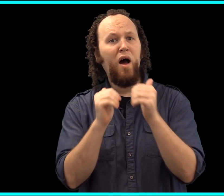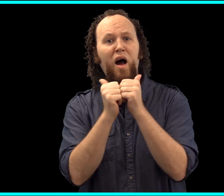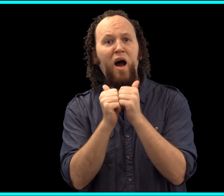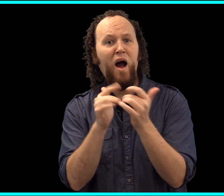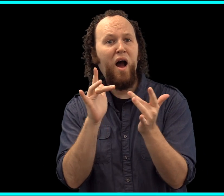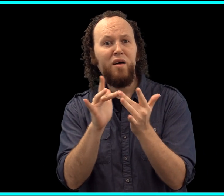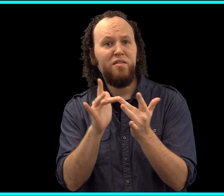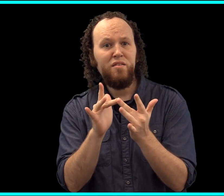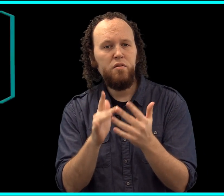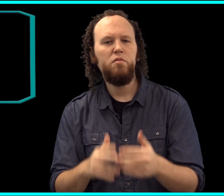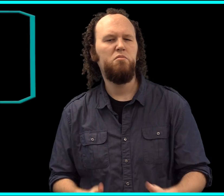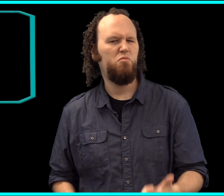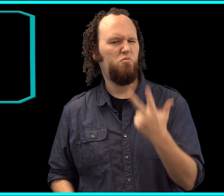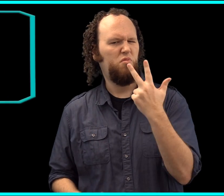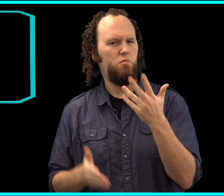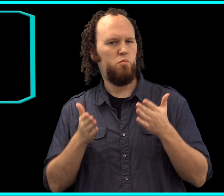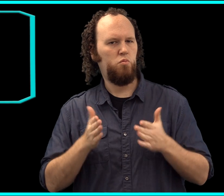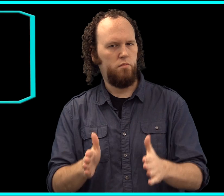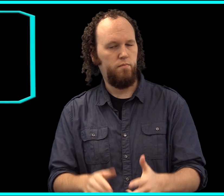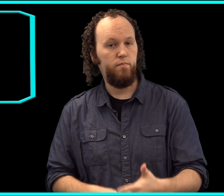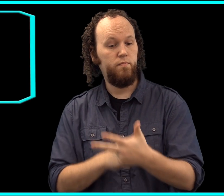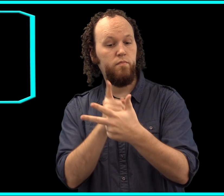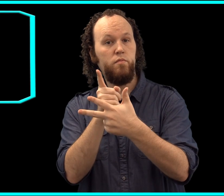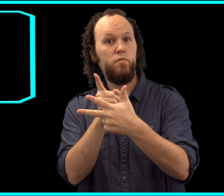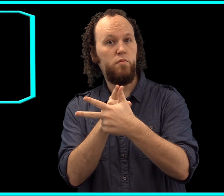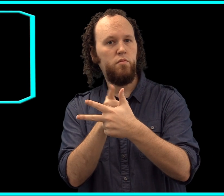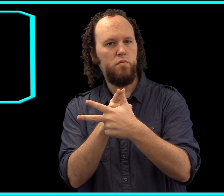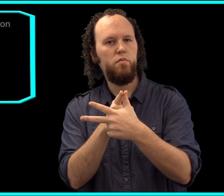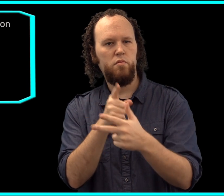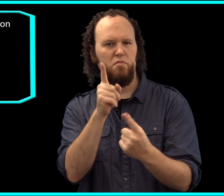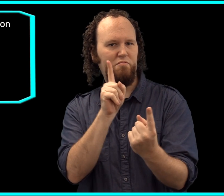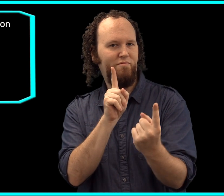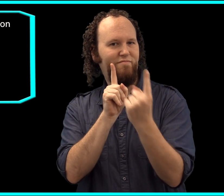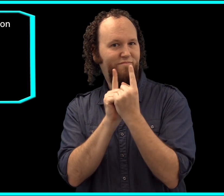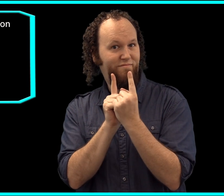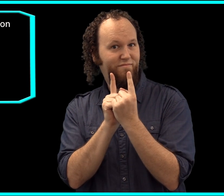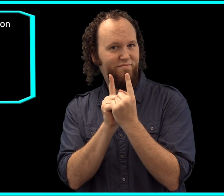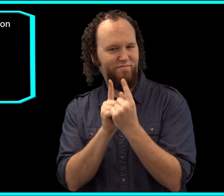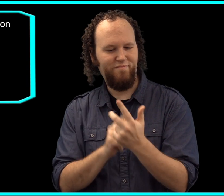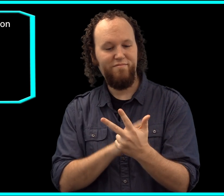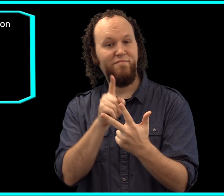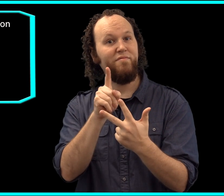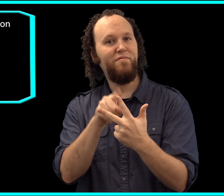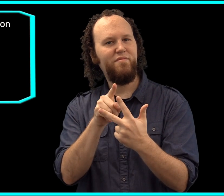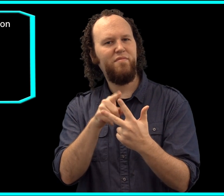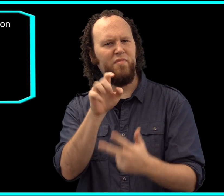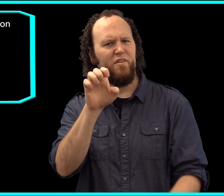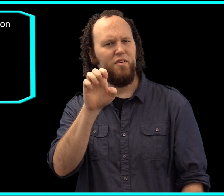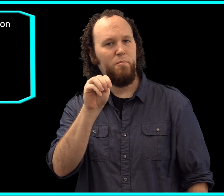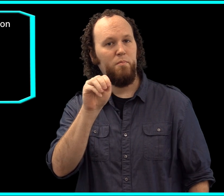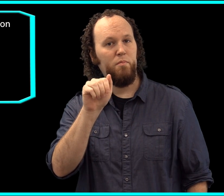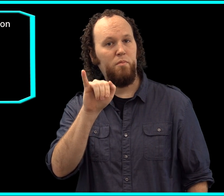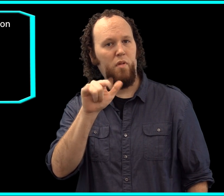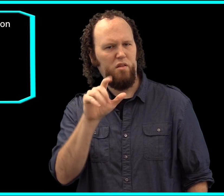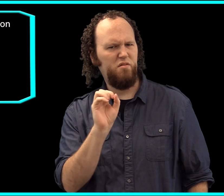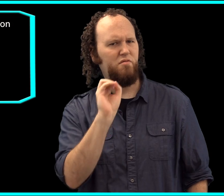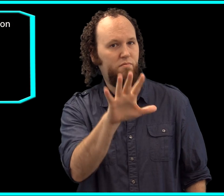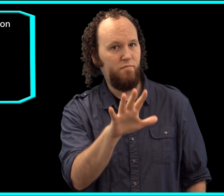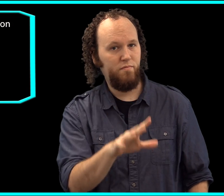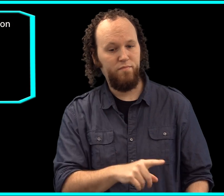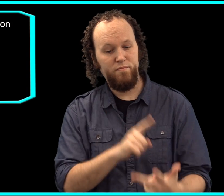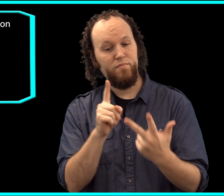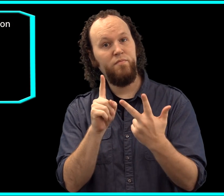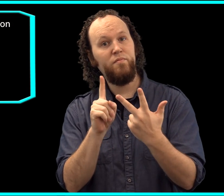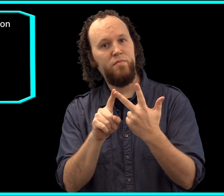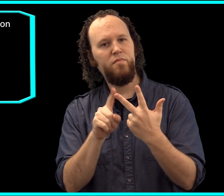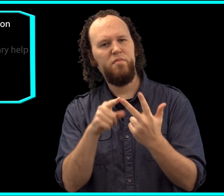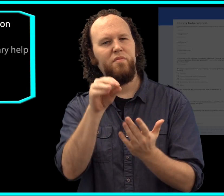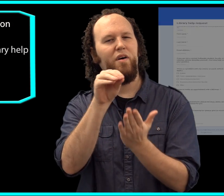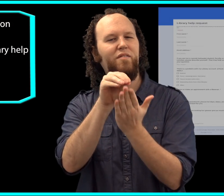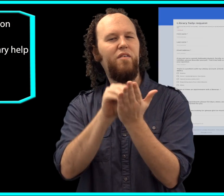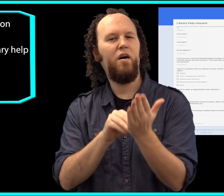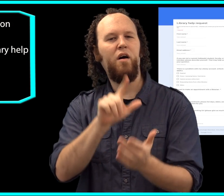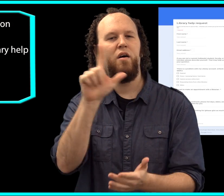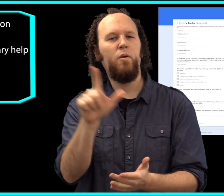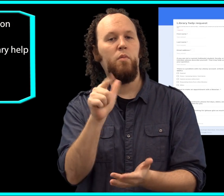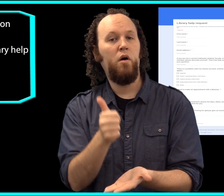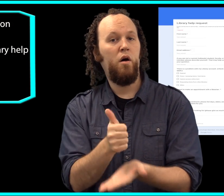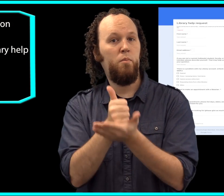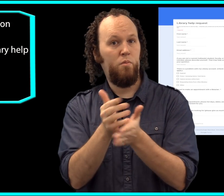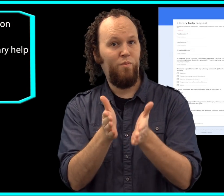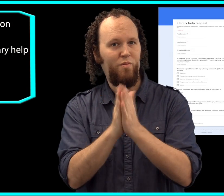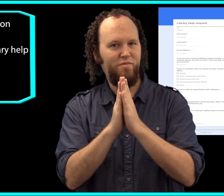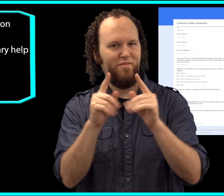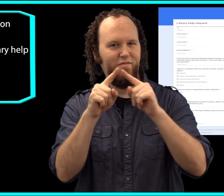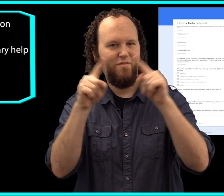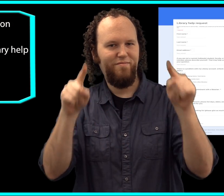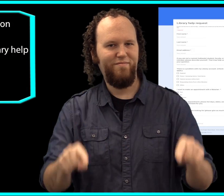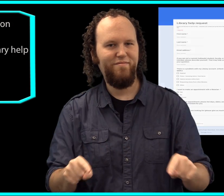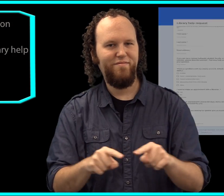How can you contact us? There are three ways: meeting in person, e-mail, and filling out a Library Help Request Form.